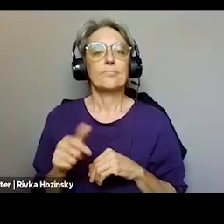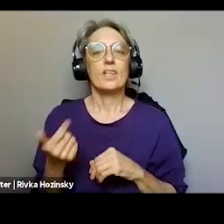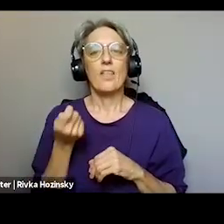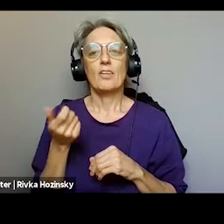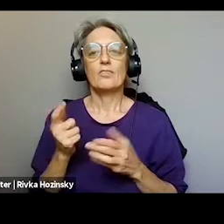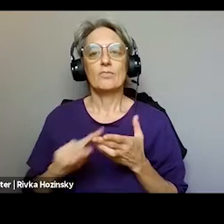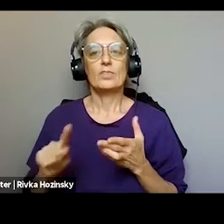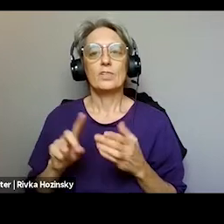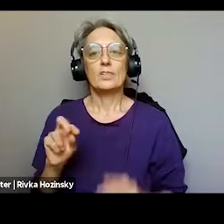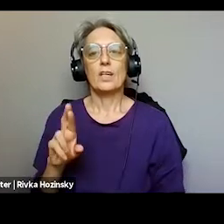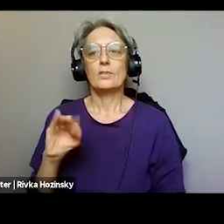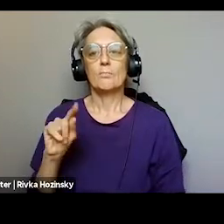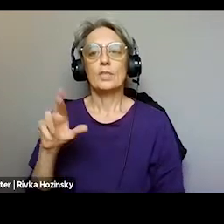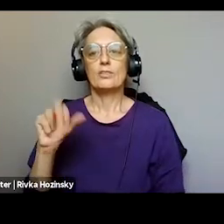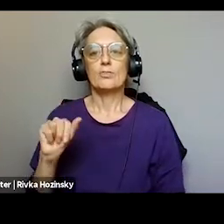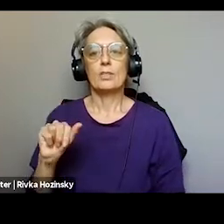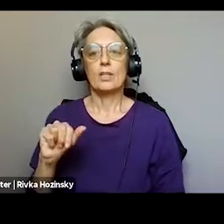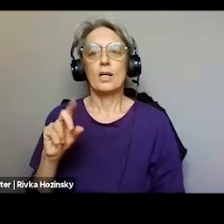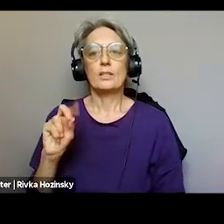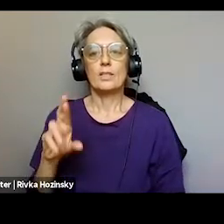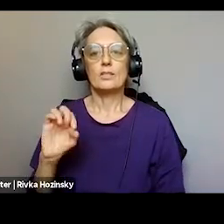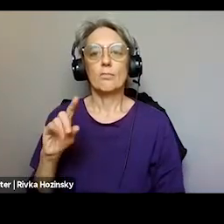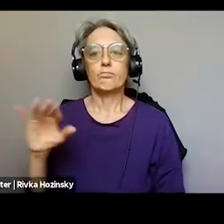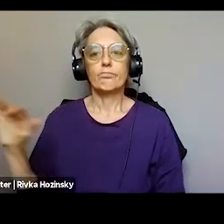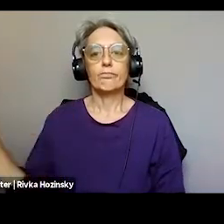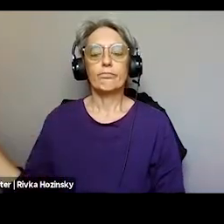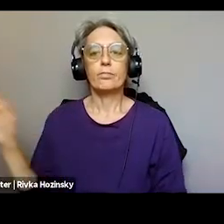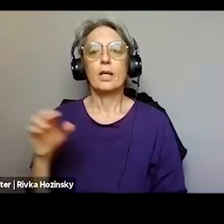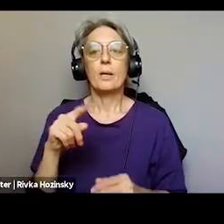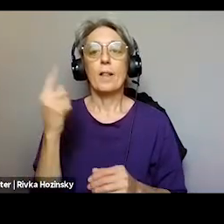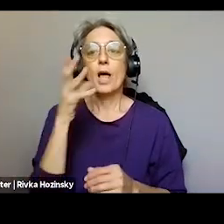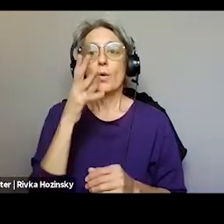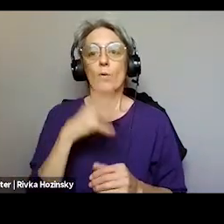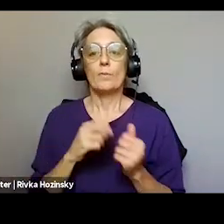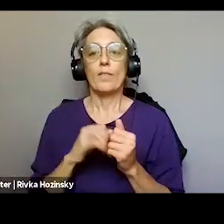Dr. Mitra’s group and Dr. (unintelligible), black women with IDD had longer hospital